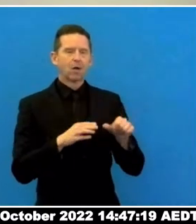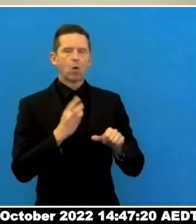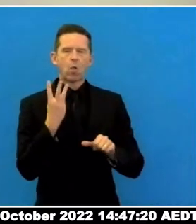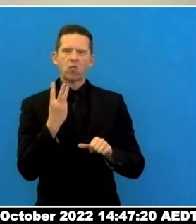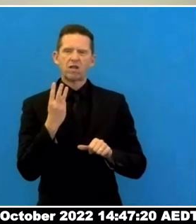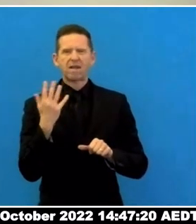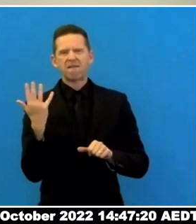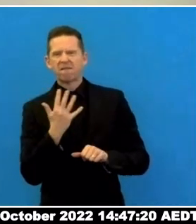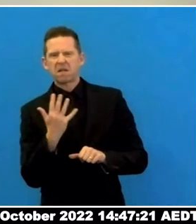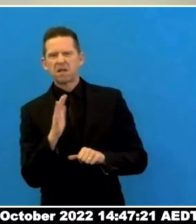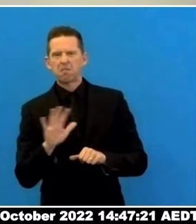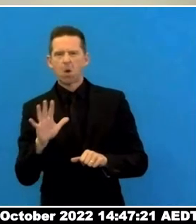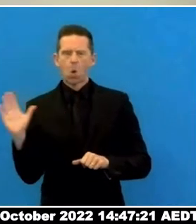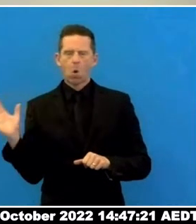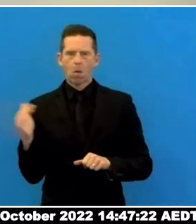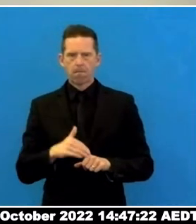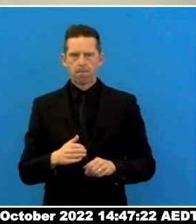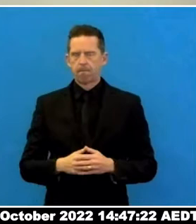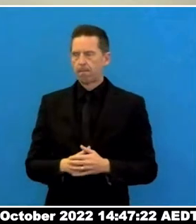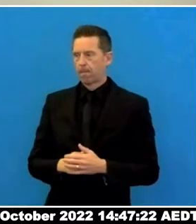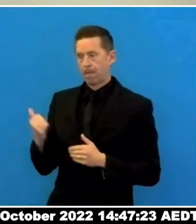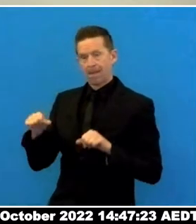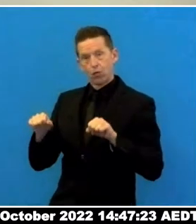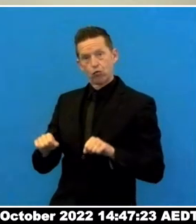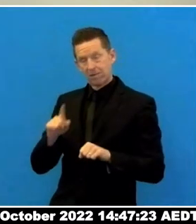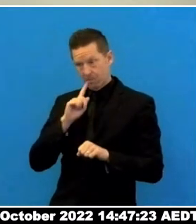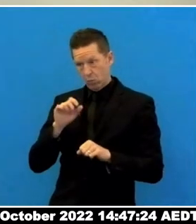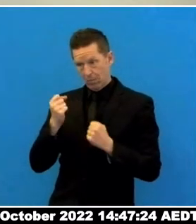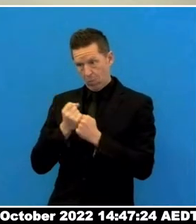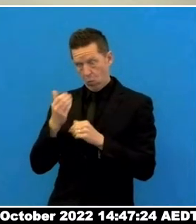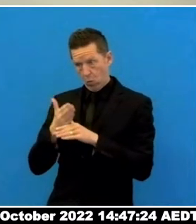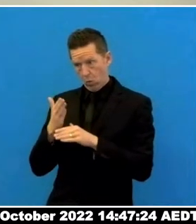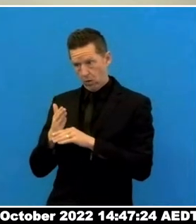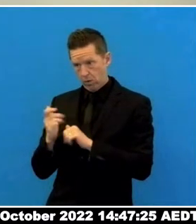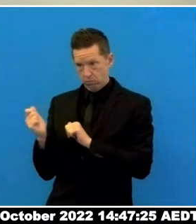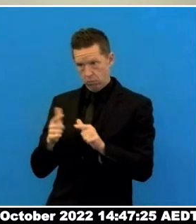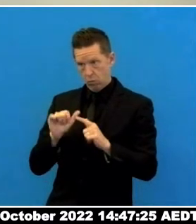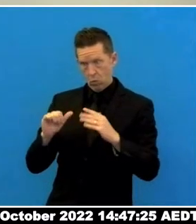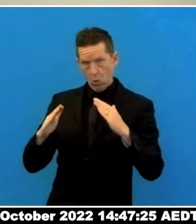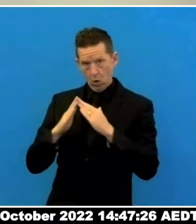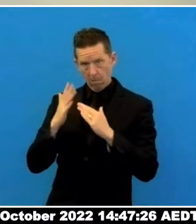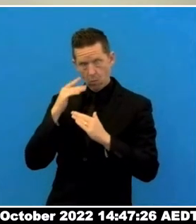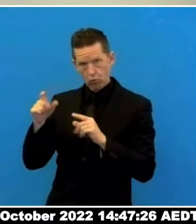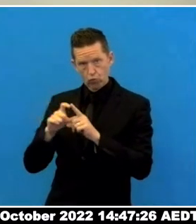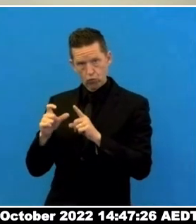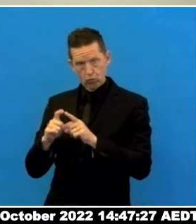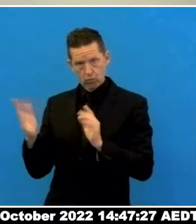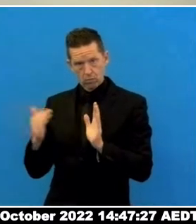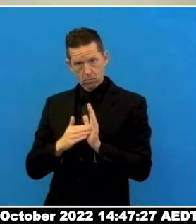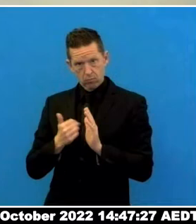And the support worker then comes to your home when your daughter gets home from school? Yes. Is that right? Yes.